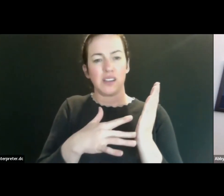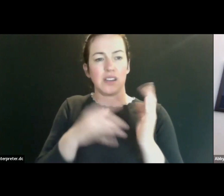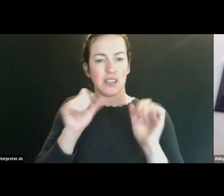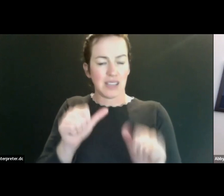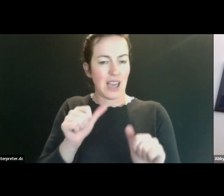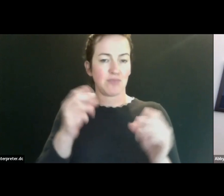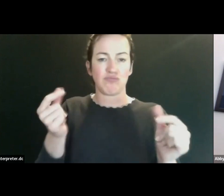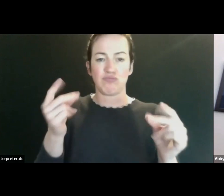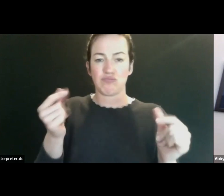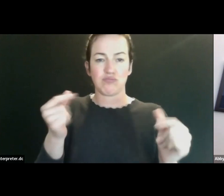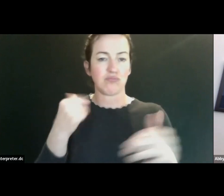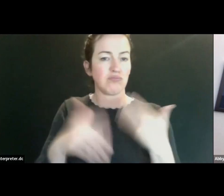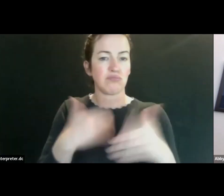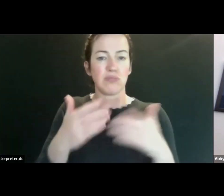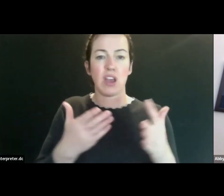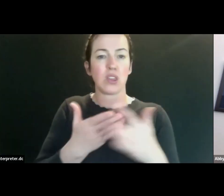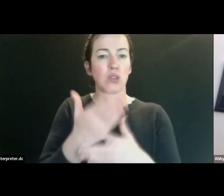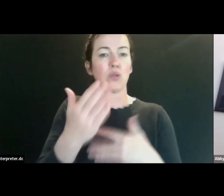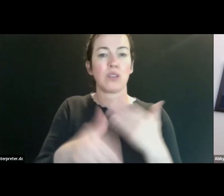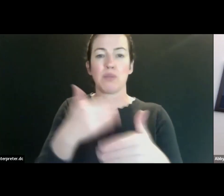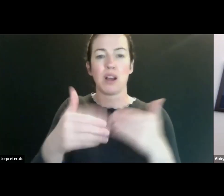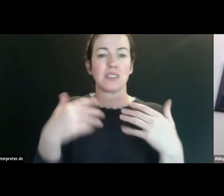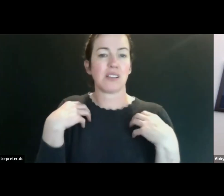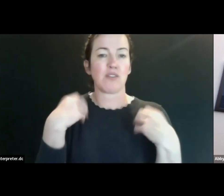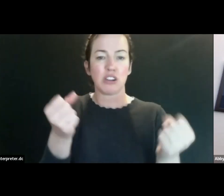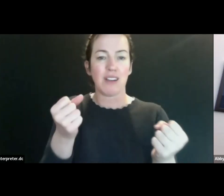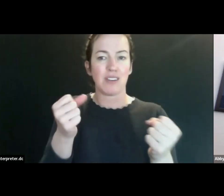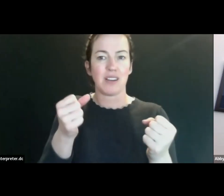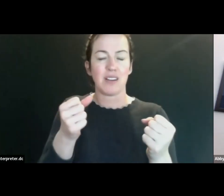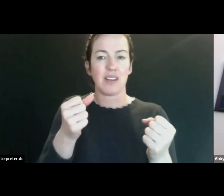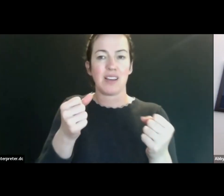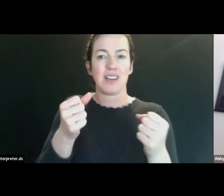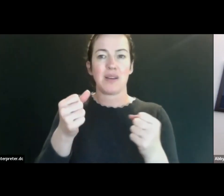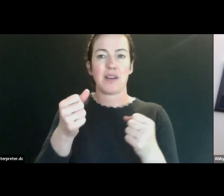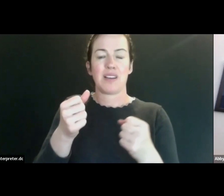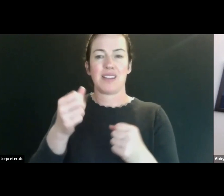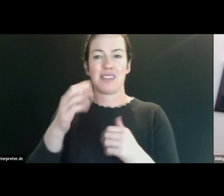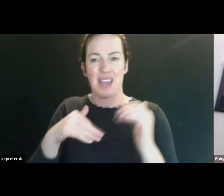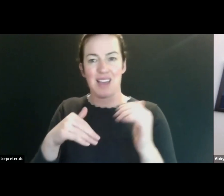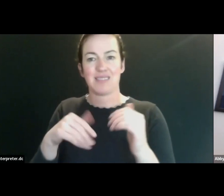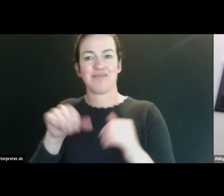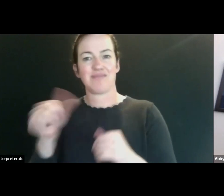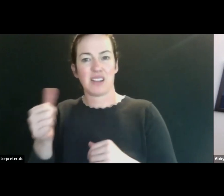lot faster through the recovery process than those that do not. We have, we set up our